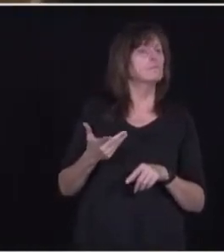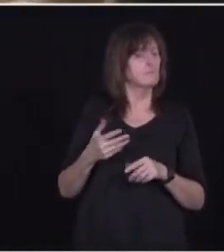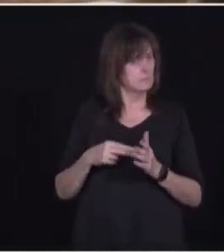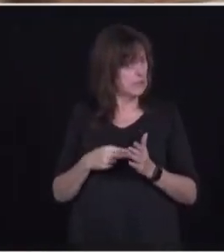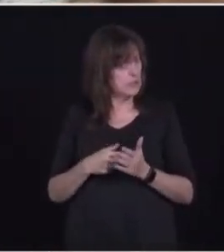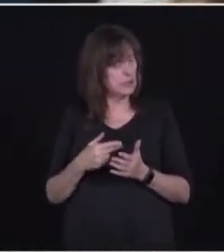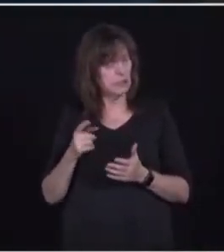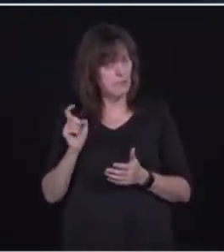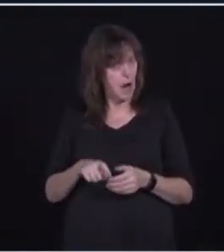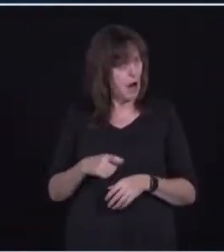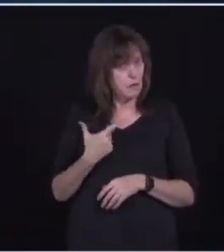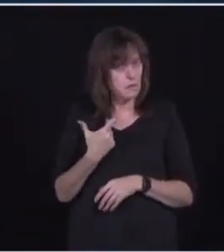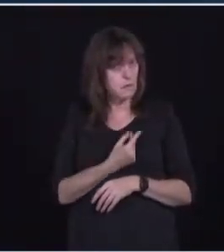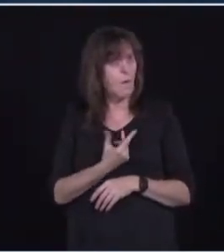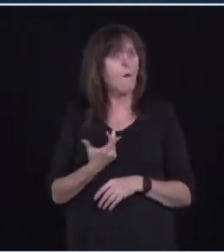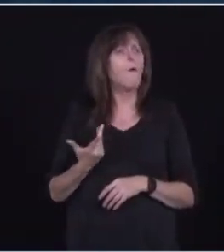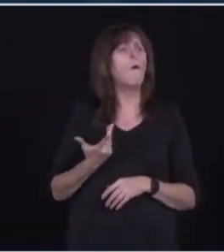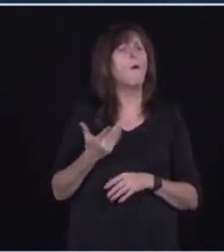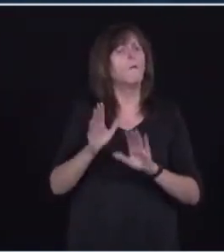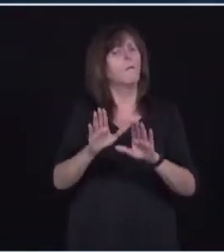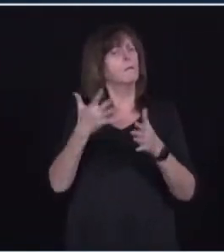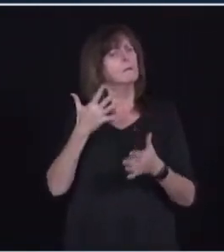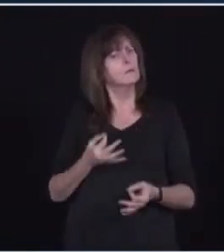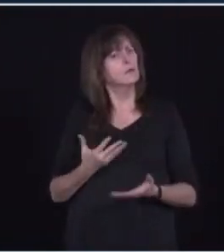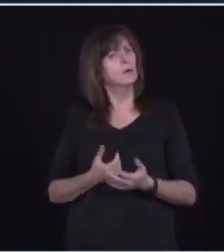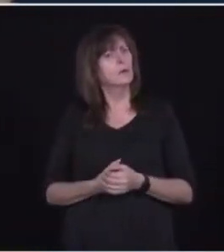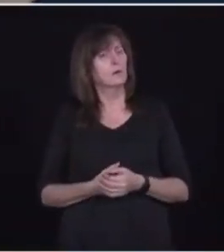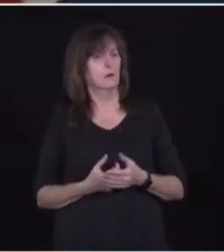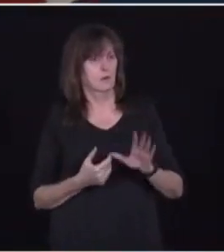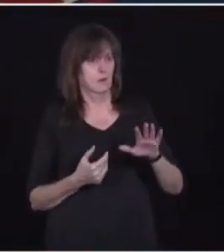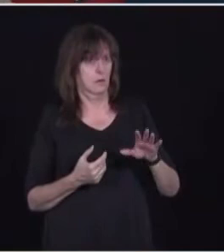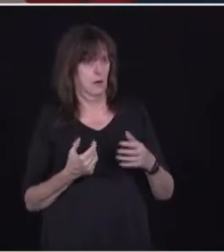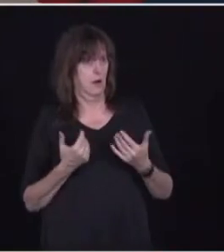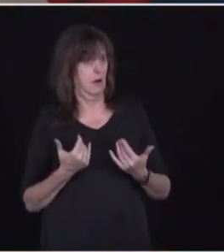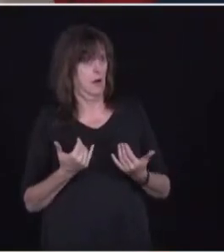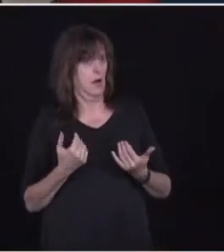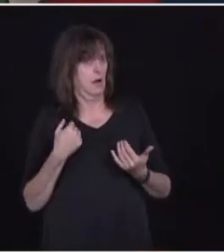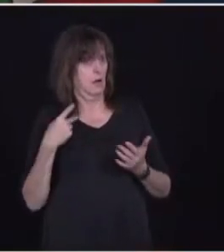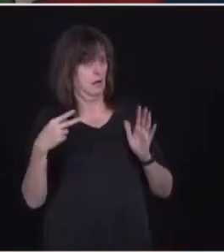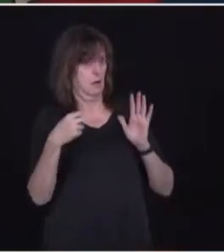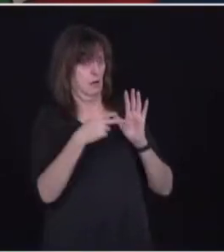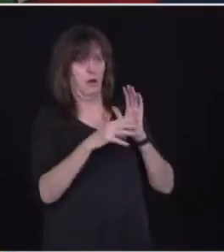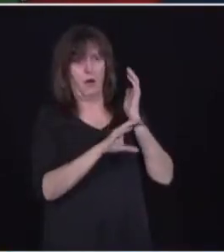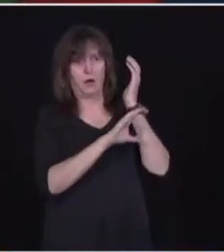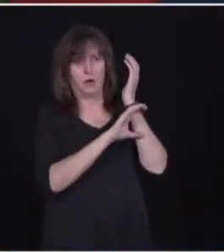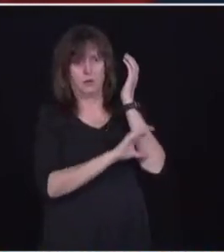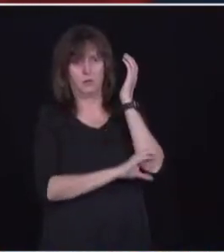term care homes to demand proof of vaccine? Or will it be complete the optional like the flu shot?